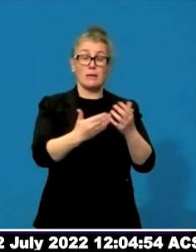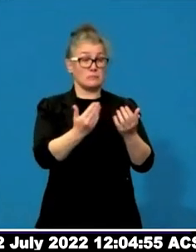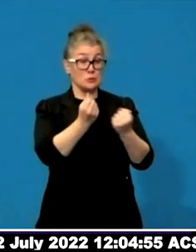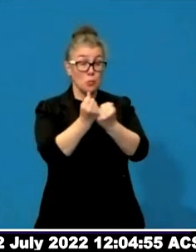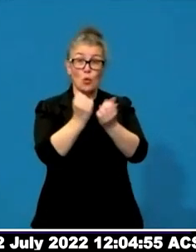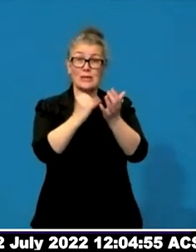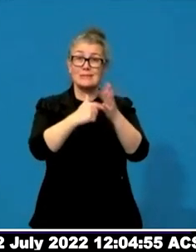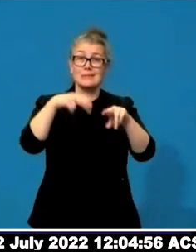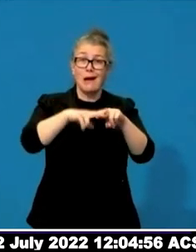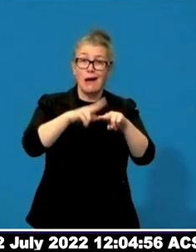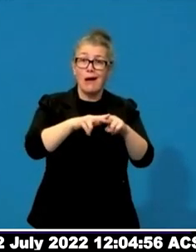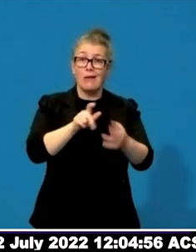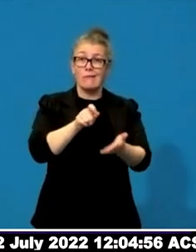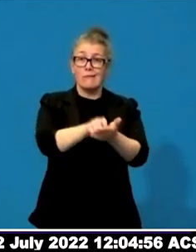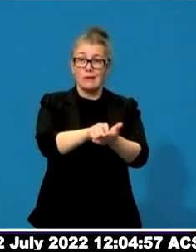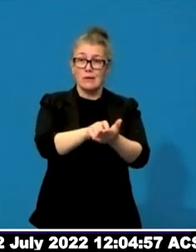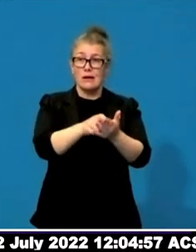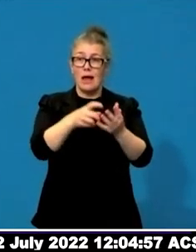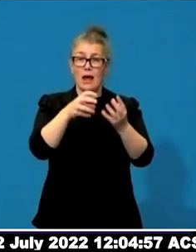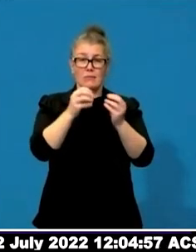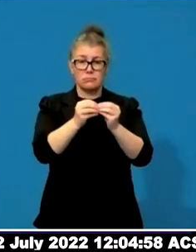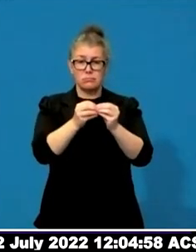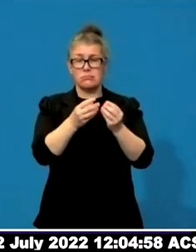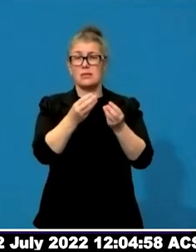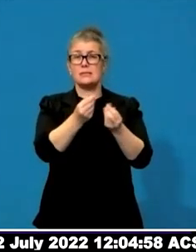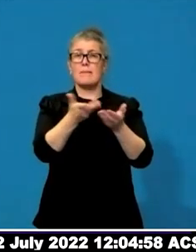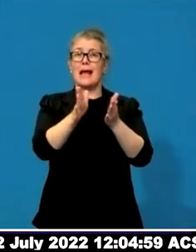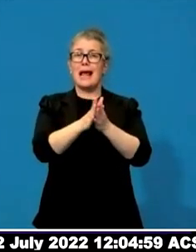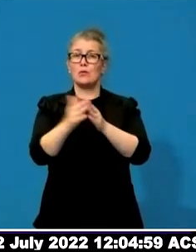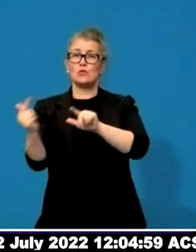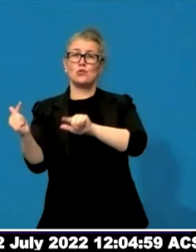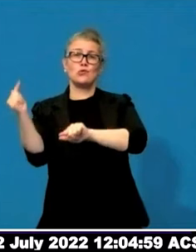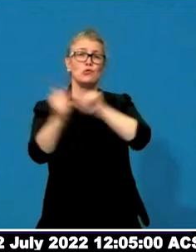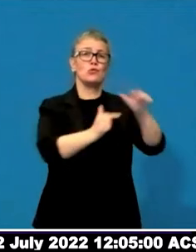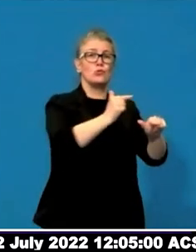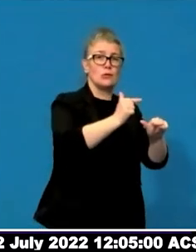and, look, the logistics of some of those trips are extensive.